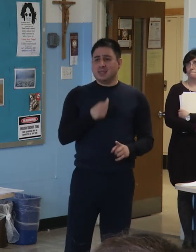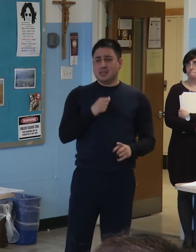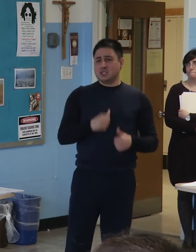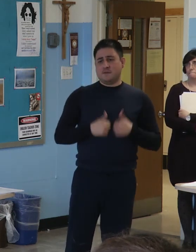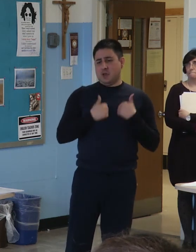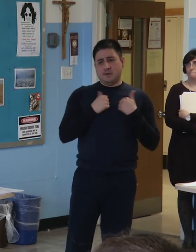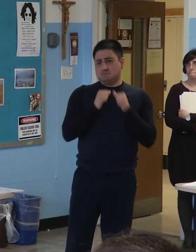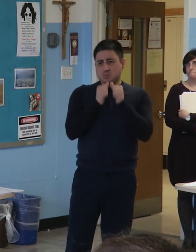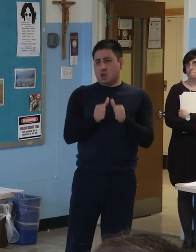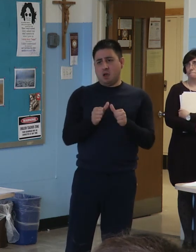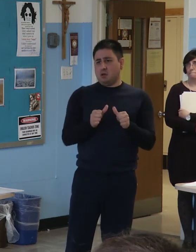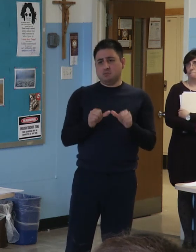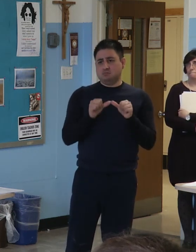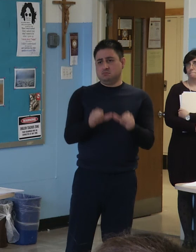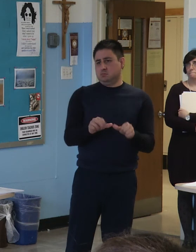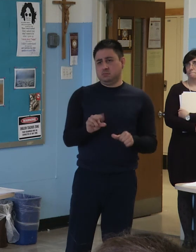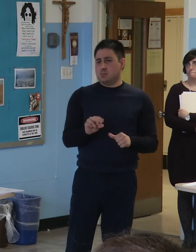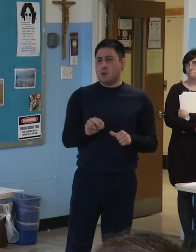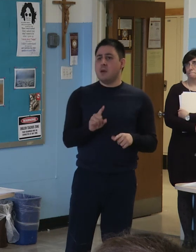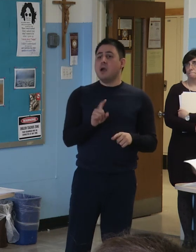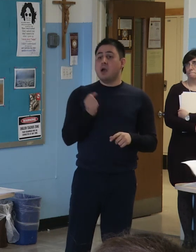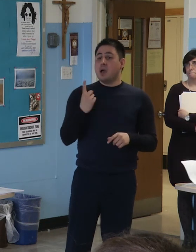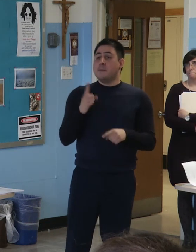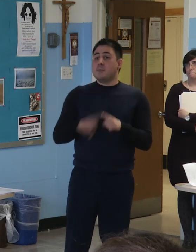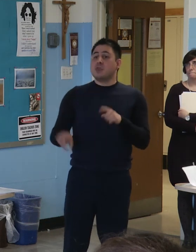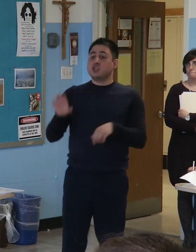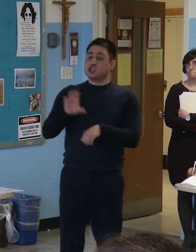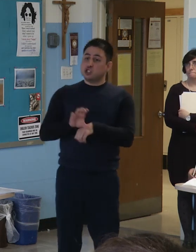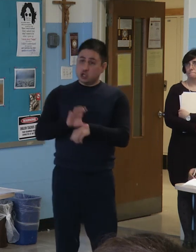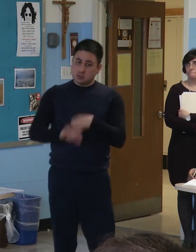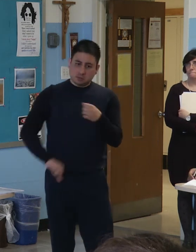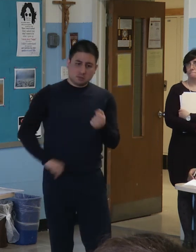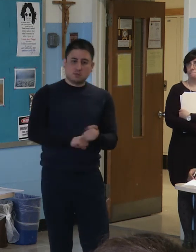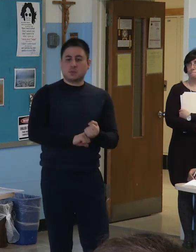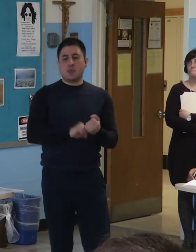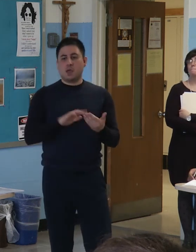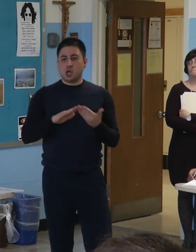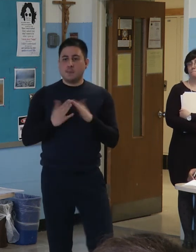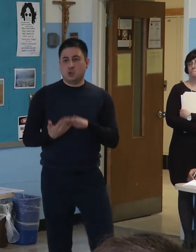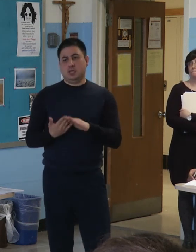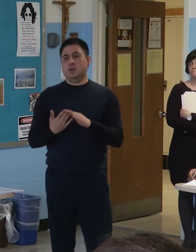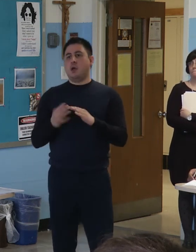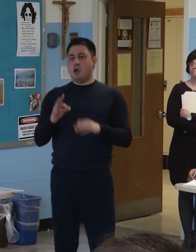longer, but the church is here, you know, in this communion of saints together, to pray and anoint